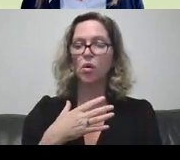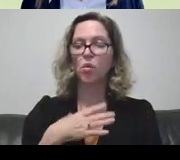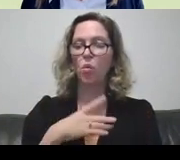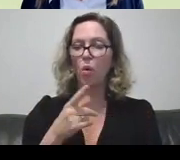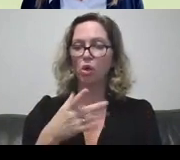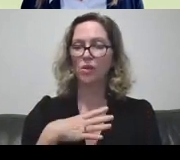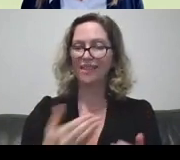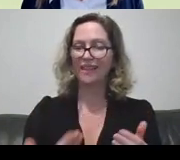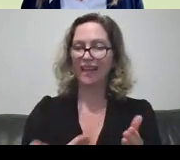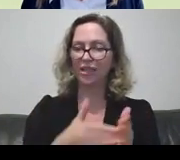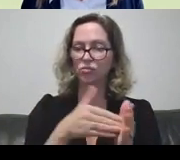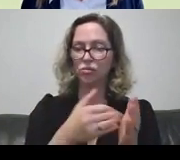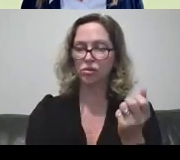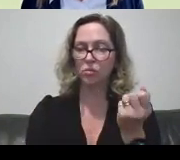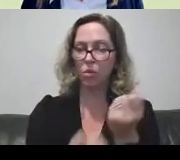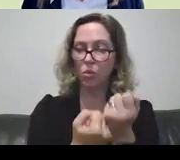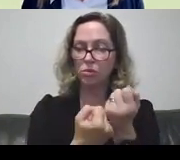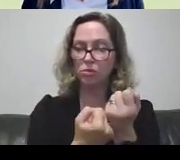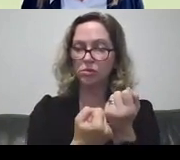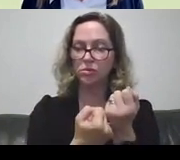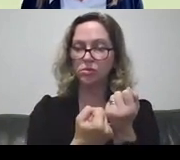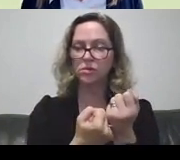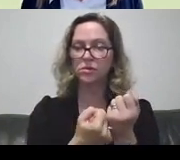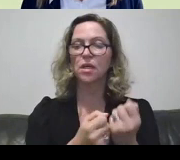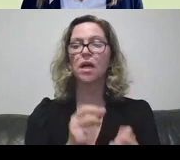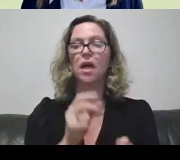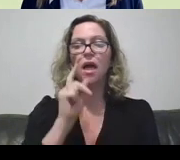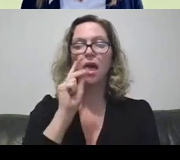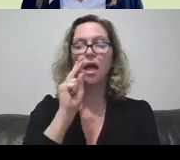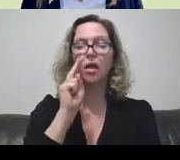and double check the 10 steps in our NDIS plan tips fact